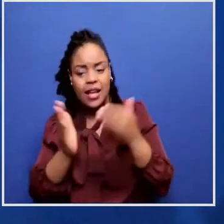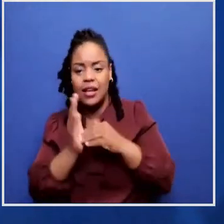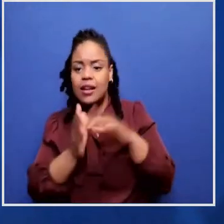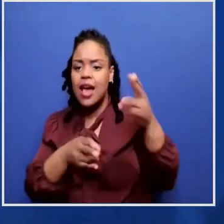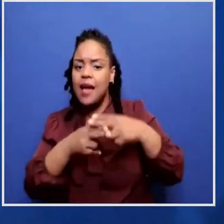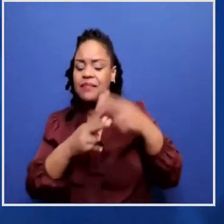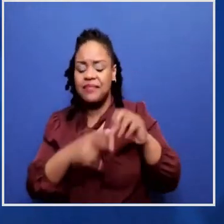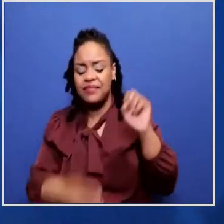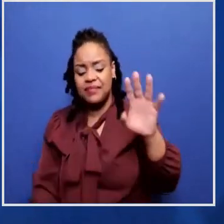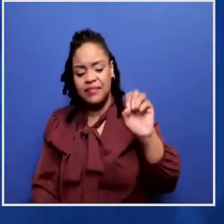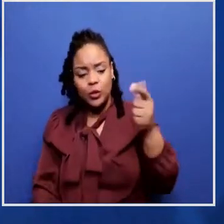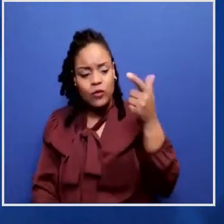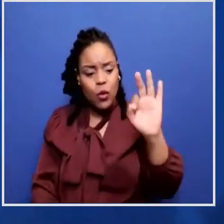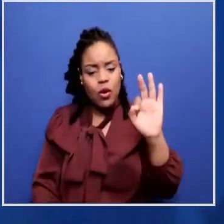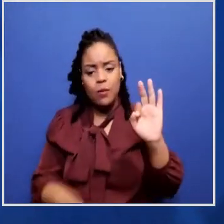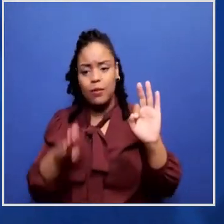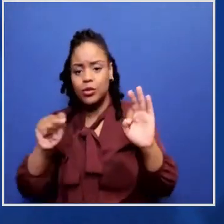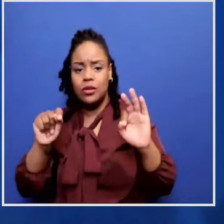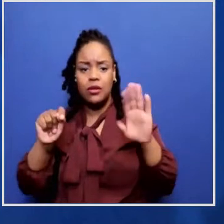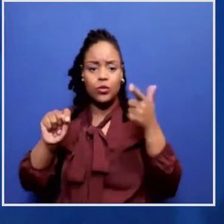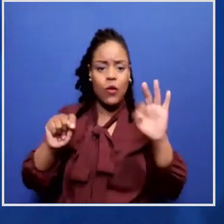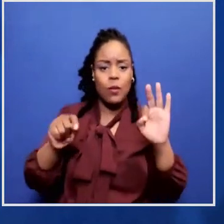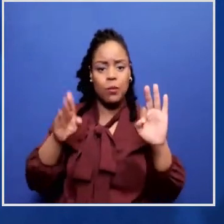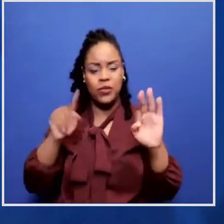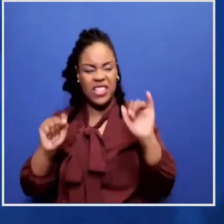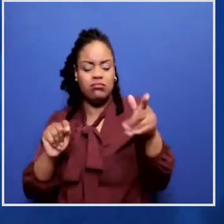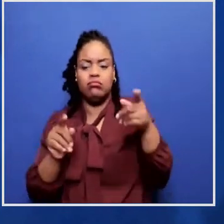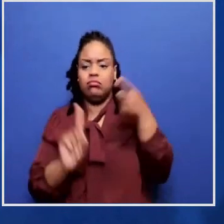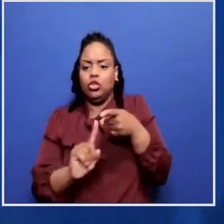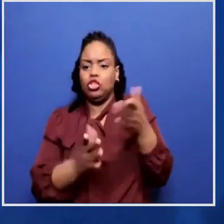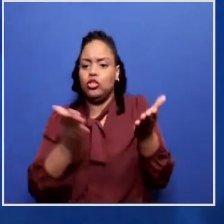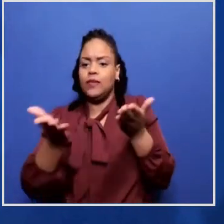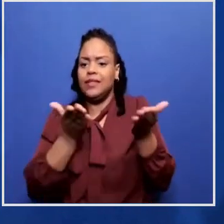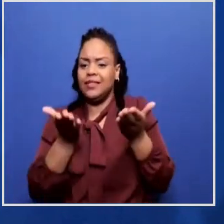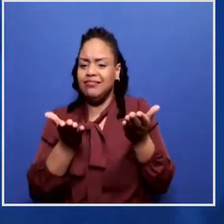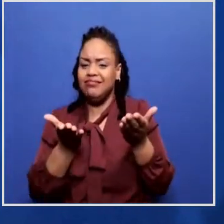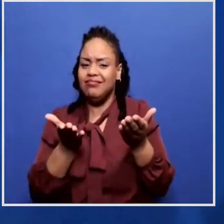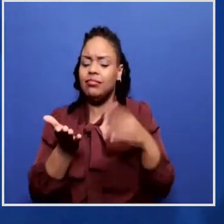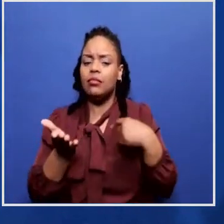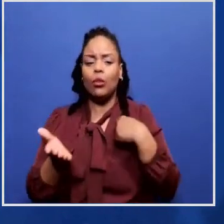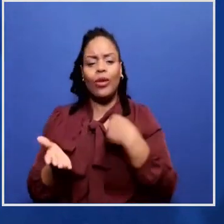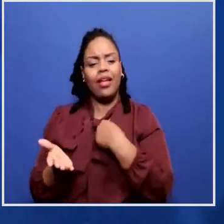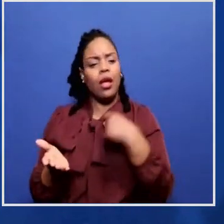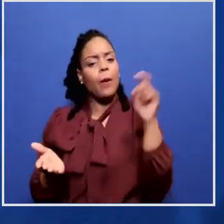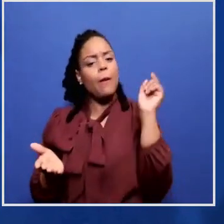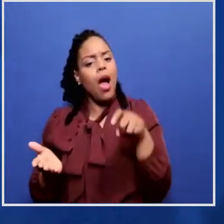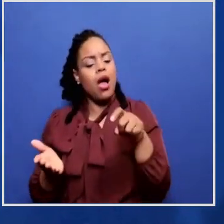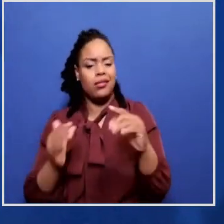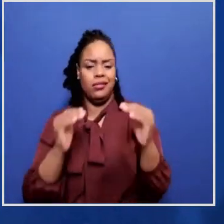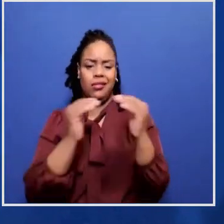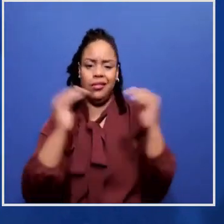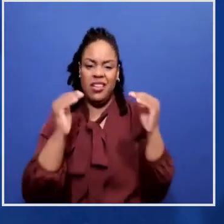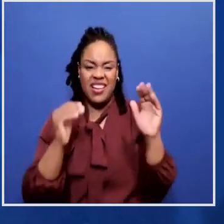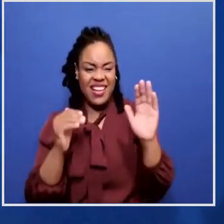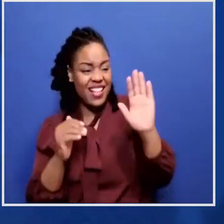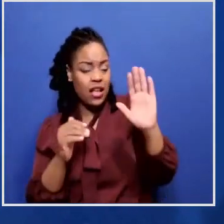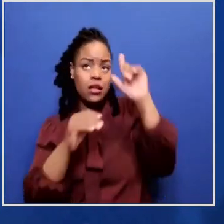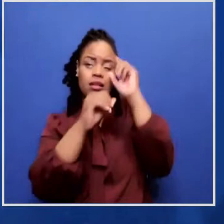TODAY, IT IS ON EACH OF US TO RE-PLEDGE OURSELVES TO DR.